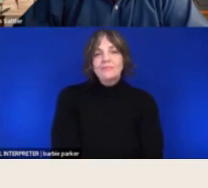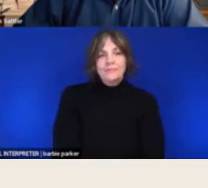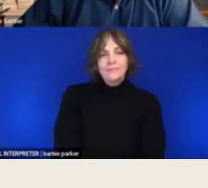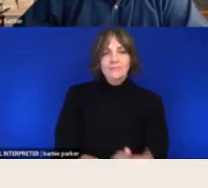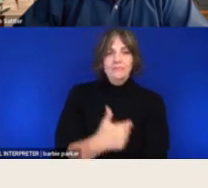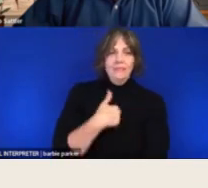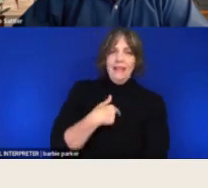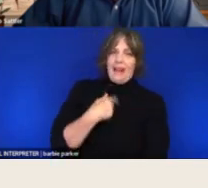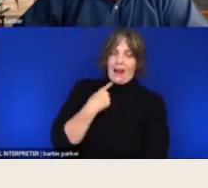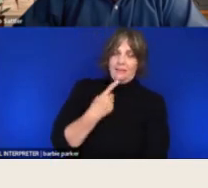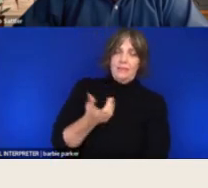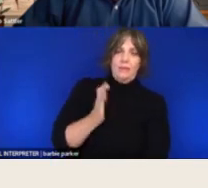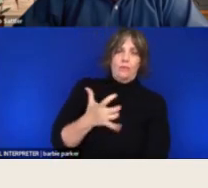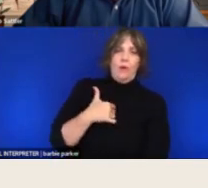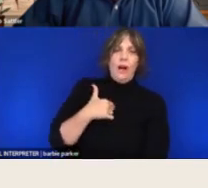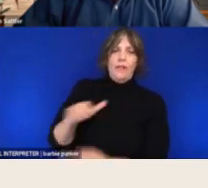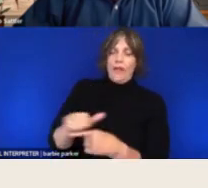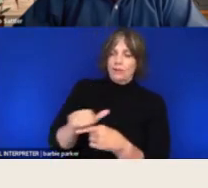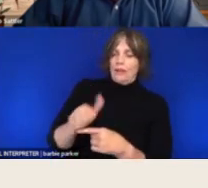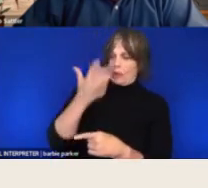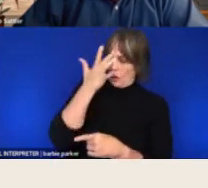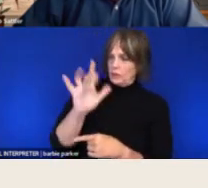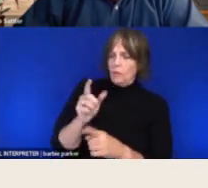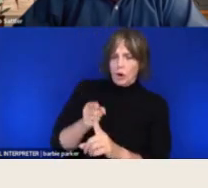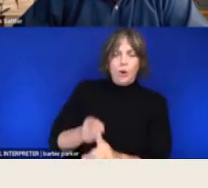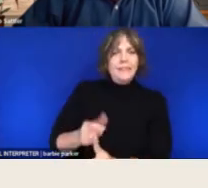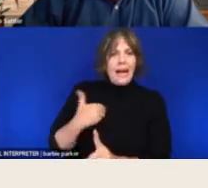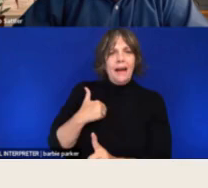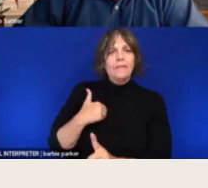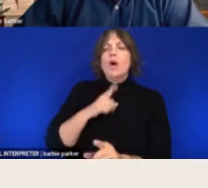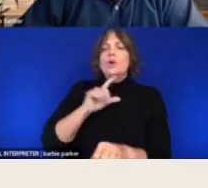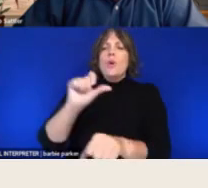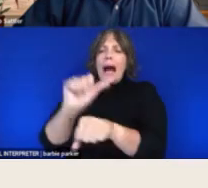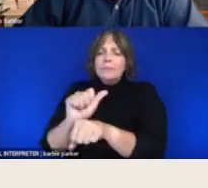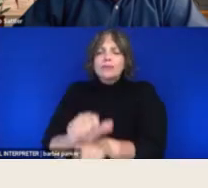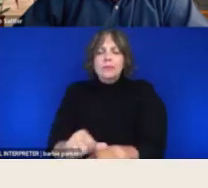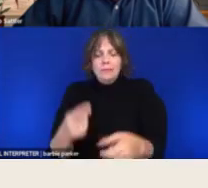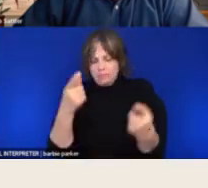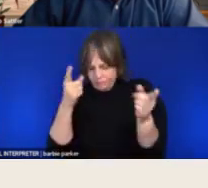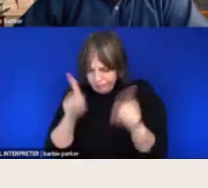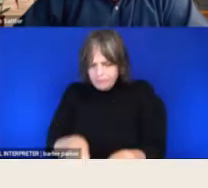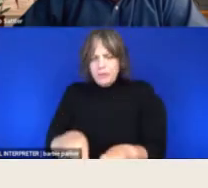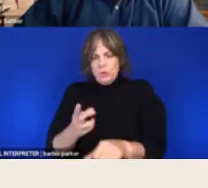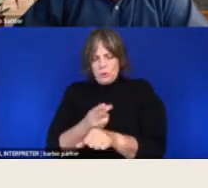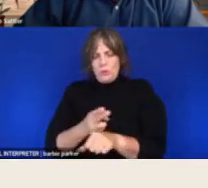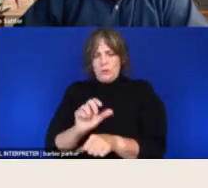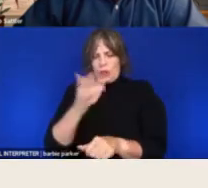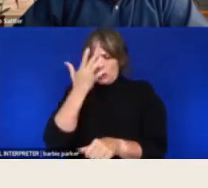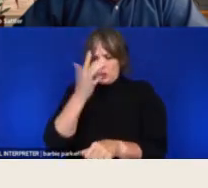about SMART goals as well, like you can absolutely do a SMART goal in a person-centered way,